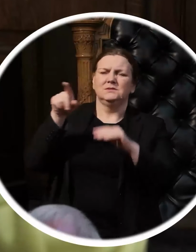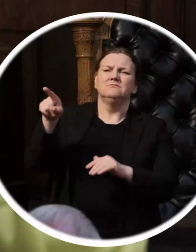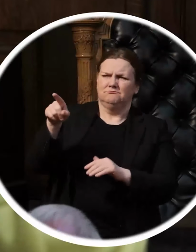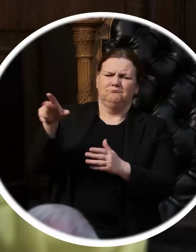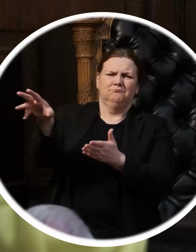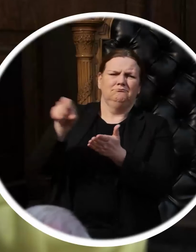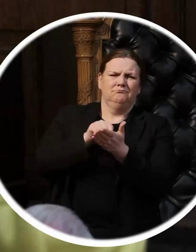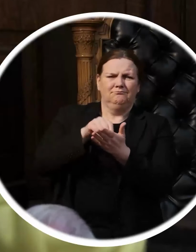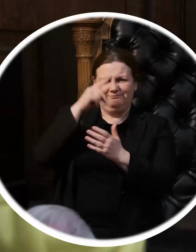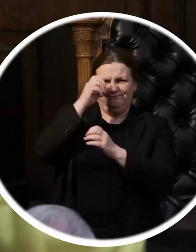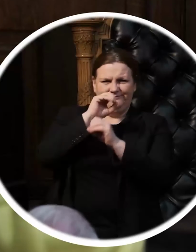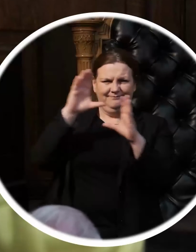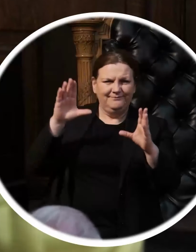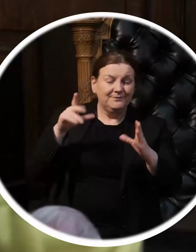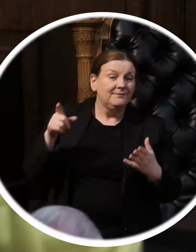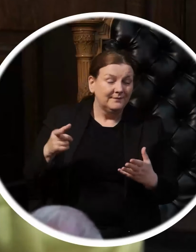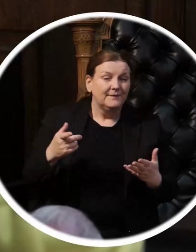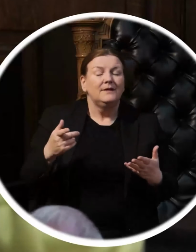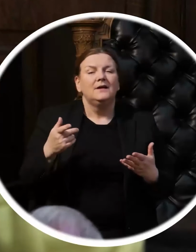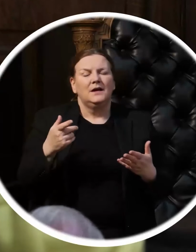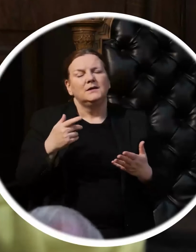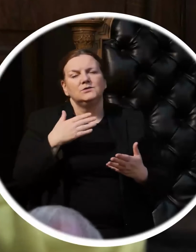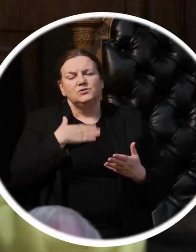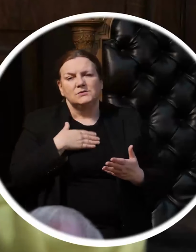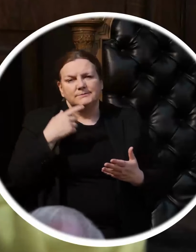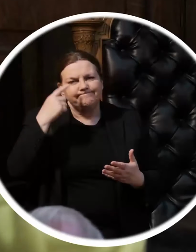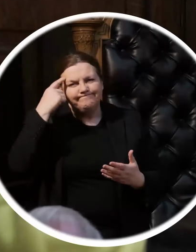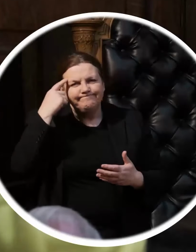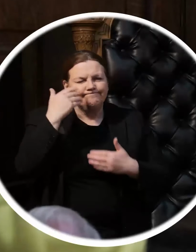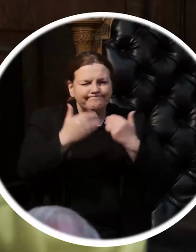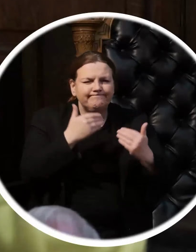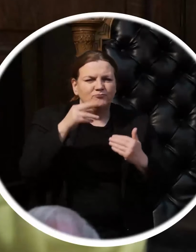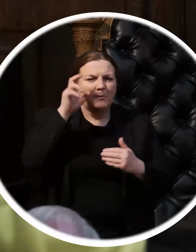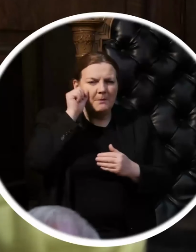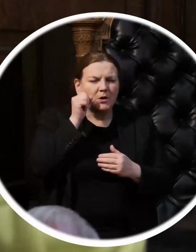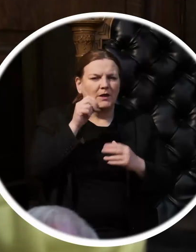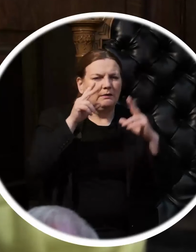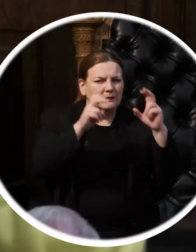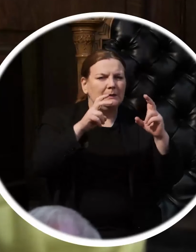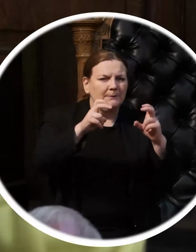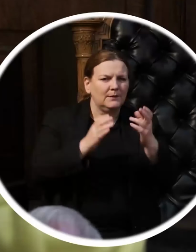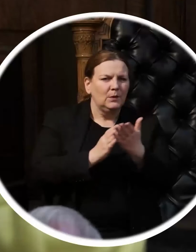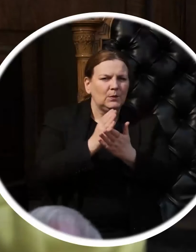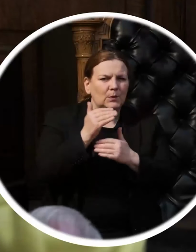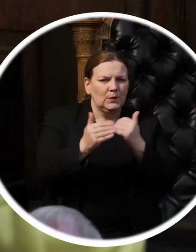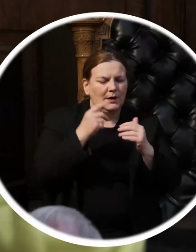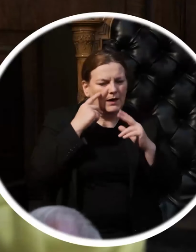So just bear that in mind as kind of a key theme as we analyse some of these buildings.